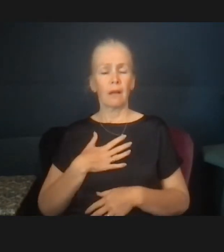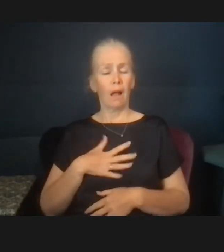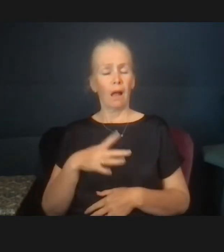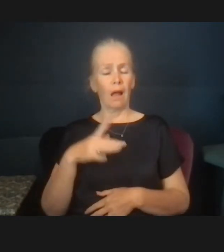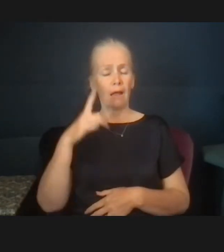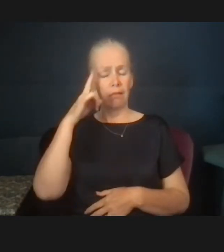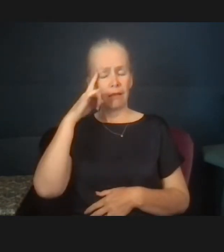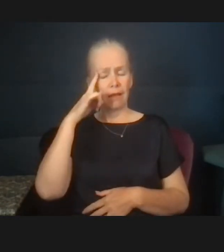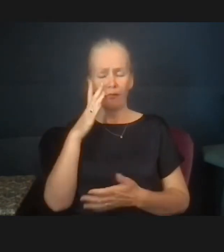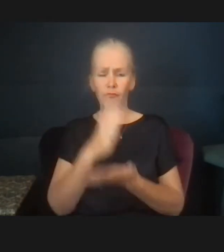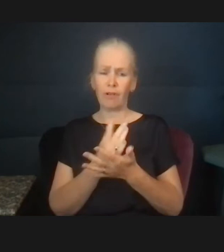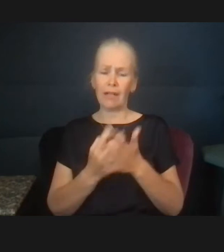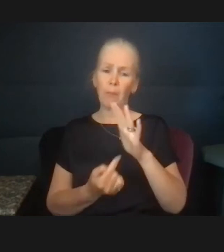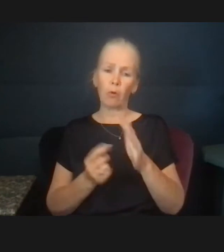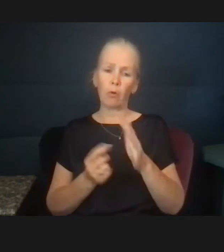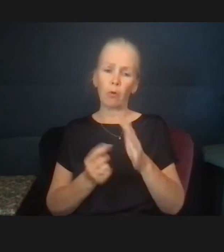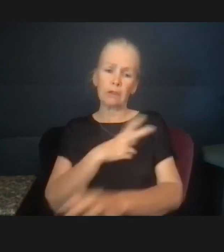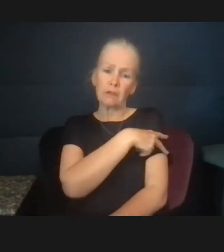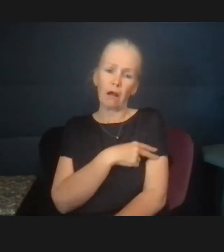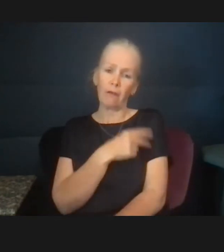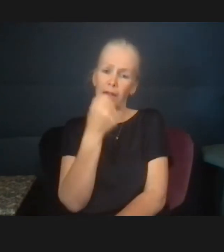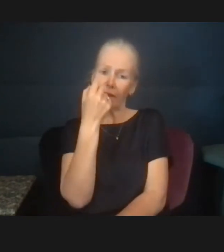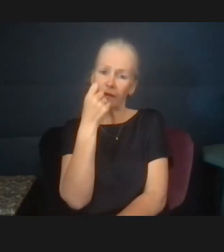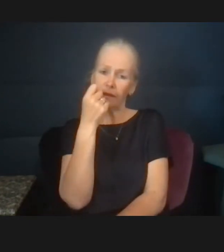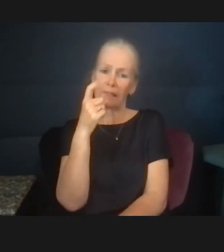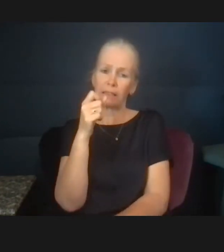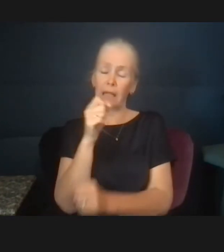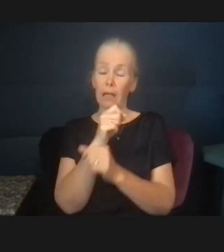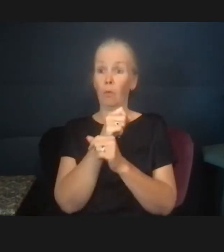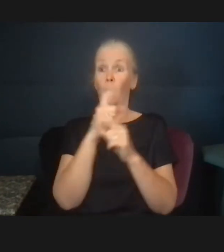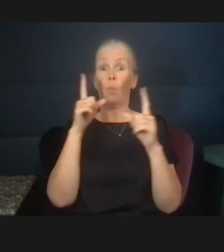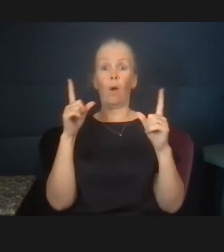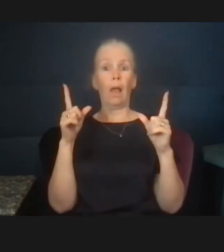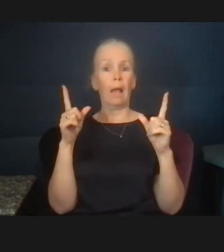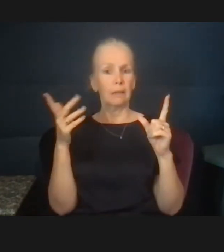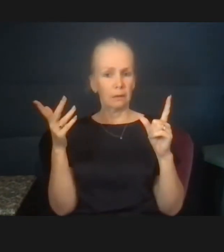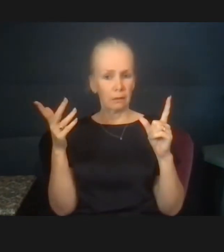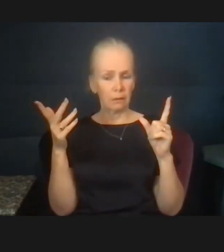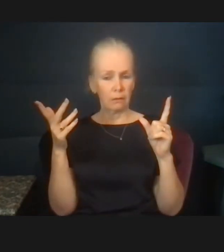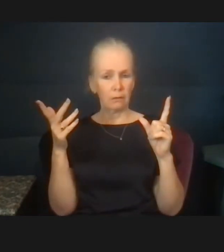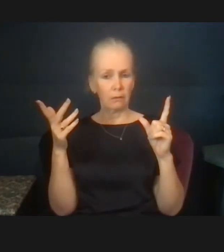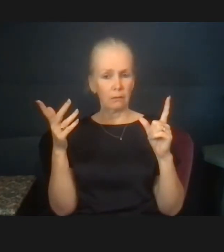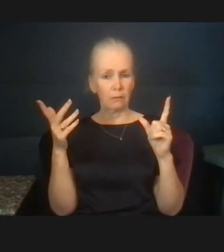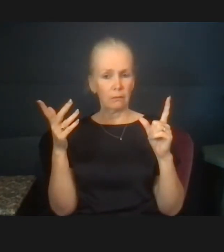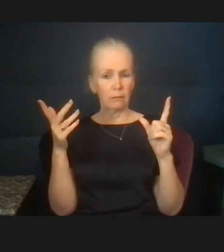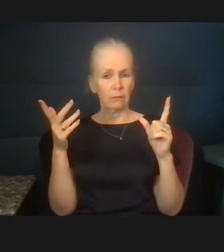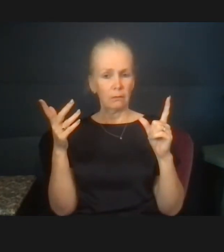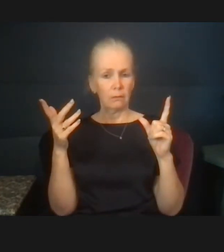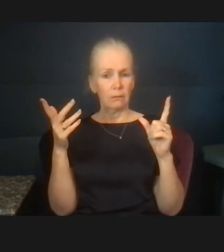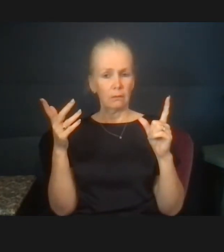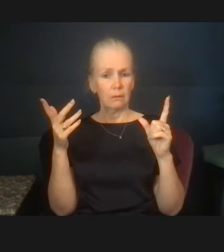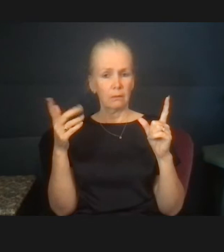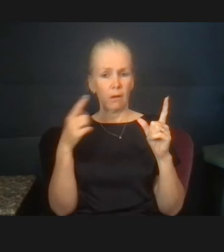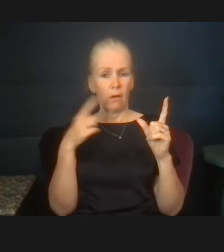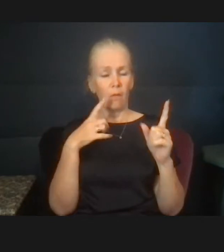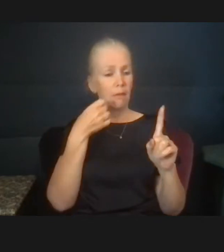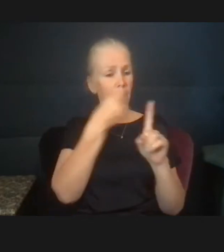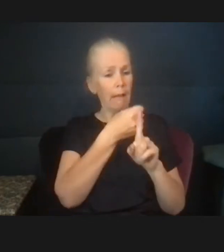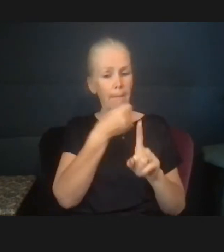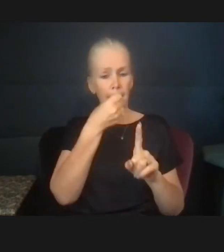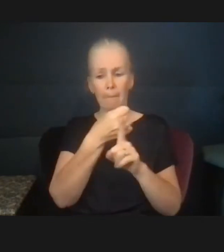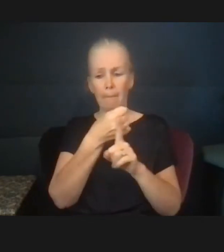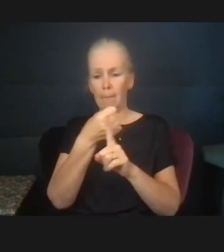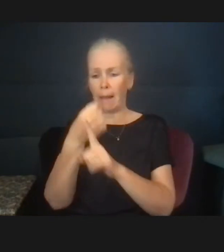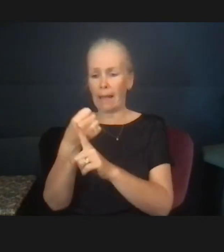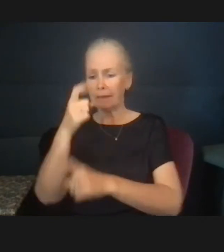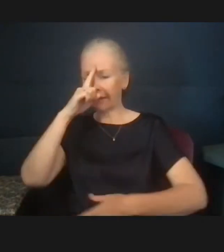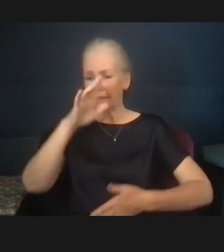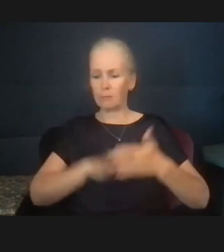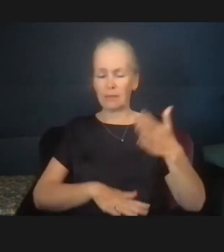staff have an understanding and awareness of the impacts of experiences that students from